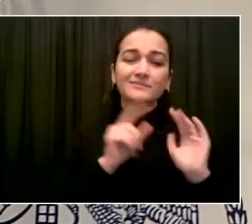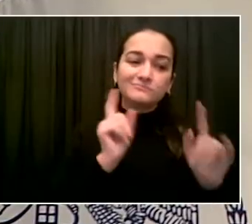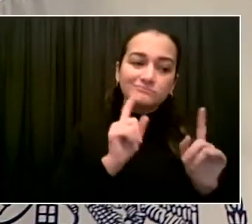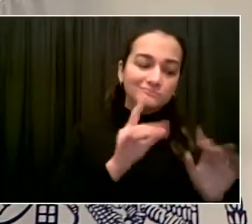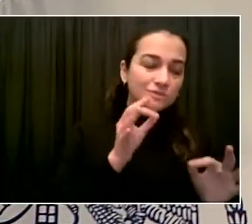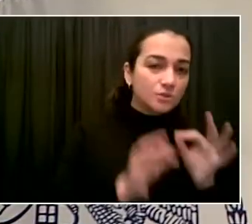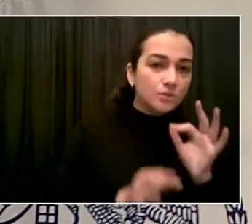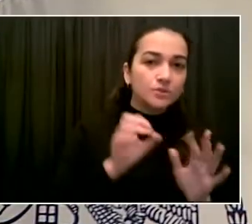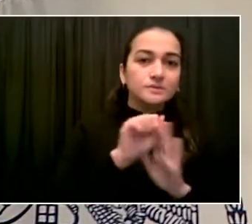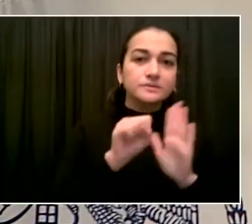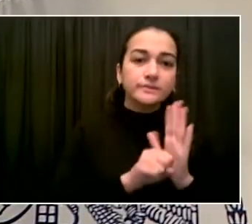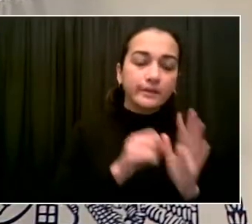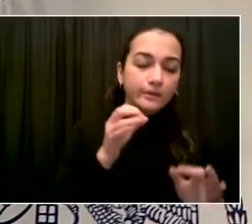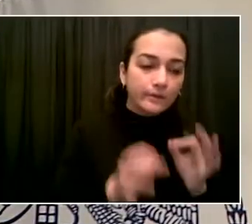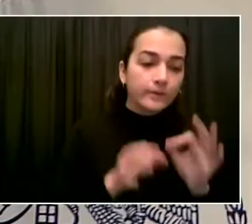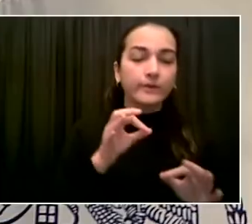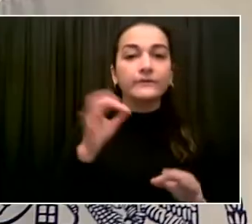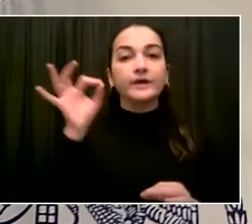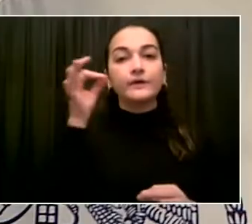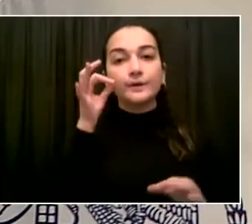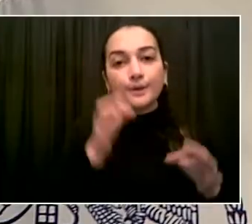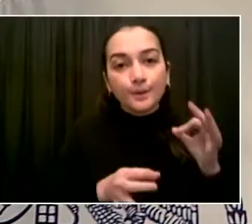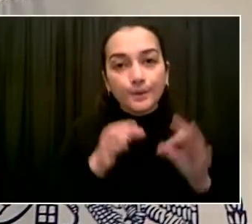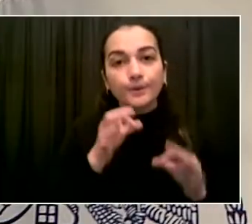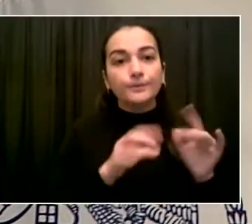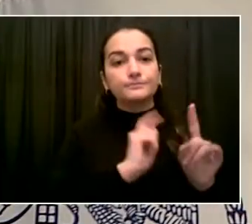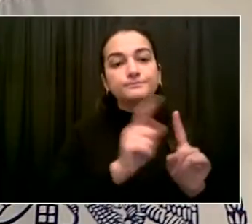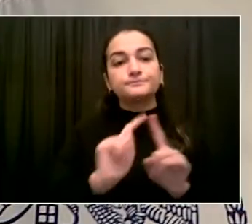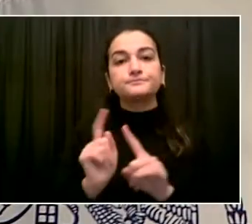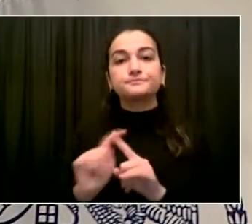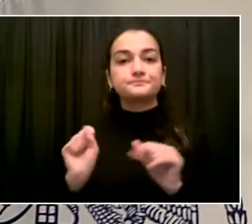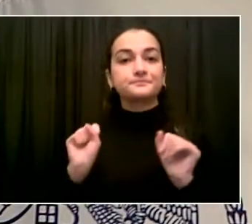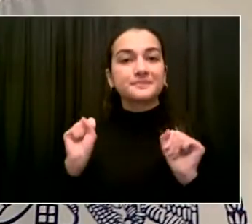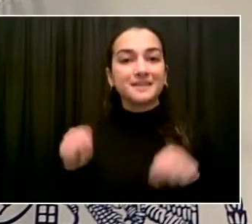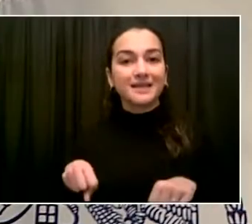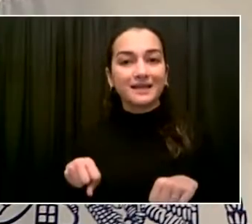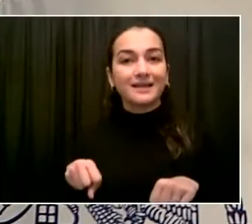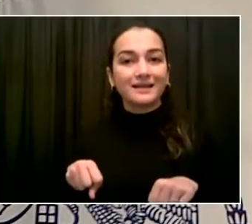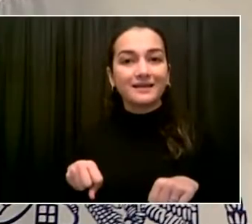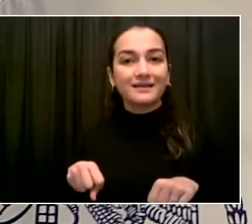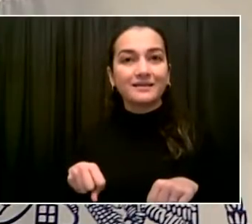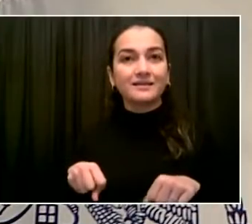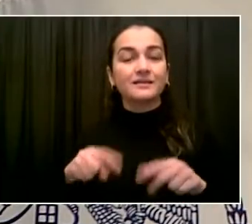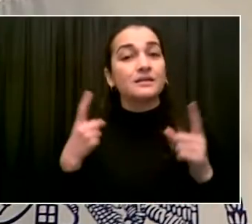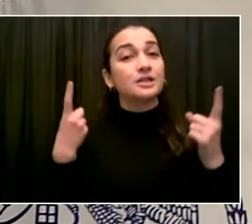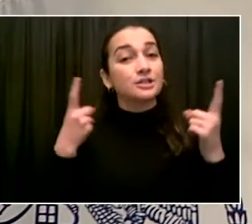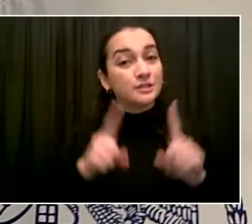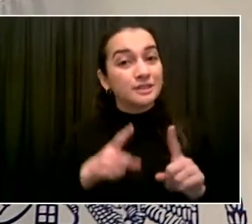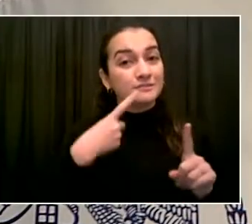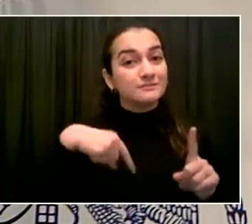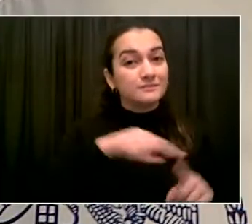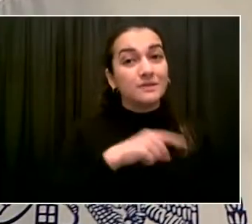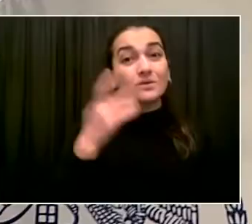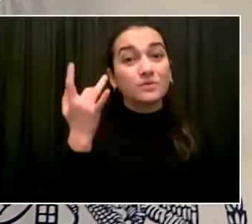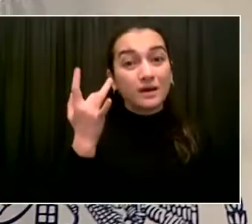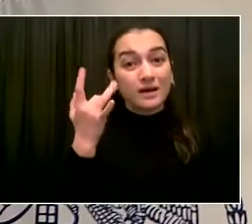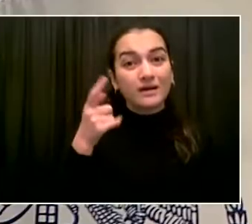. THAT IS SOMETHING THAT HAS BEEN PREOVN TIME AND TIME AGAIN, WE HAVE BEEN IN COURT MANY TIMES ON A VARIETY OF ISSUES, STATE COURT, FEDERAL COURT, EVERY SINGLE TIME WE HAVE BEEN